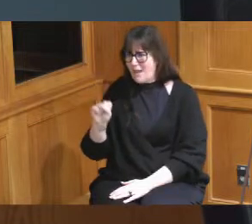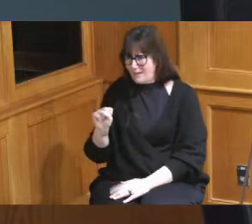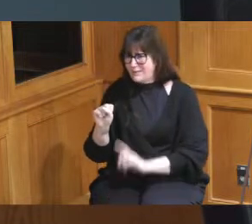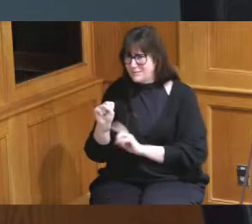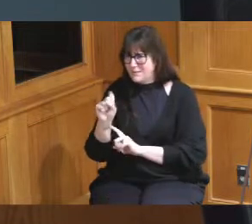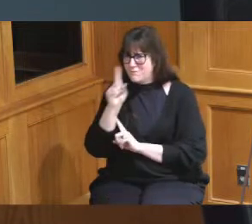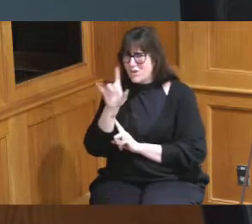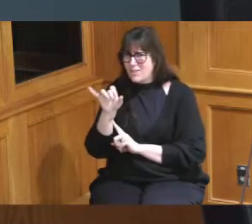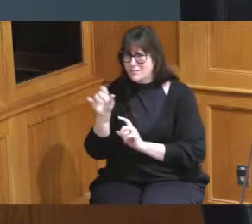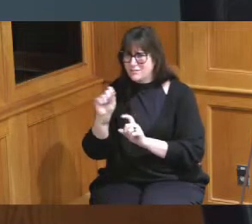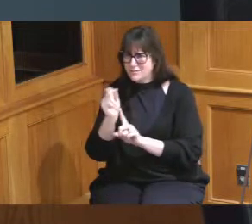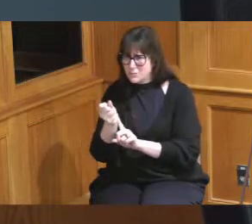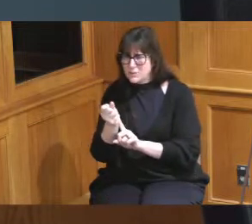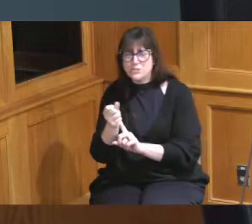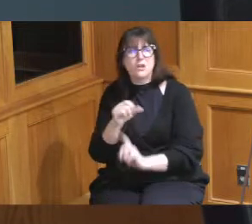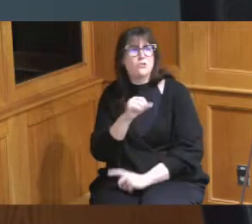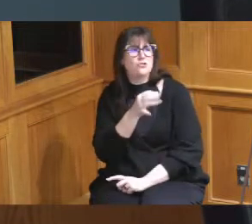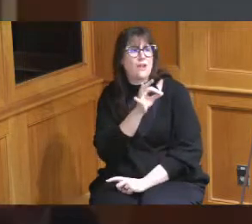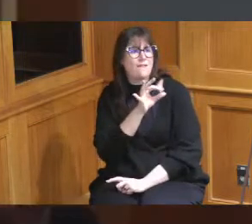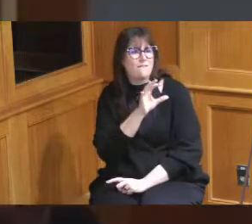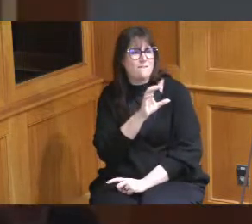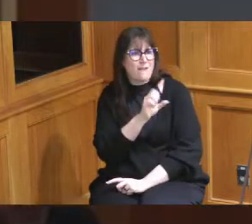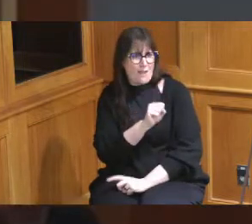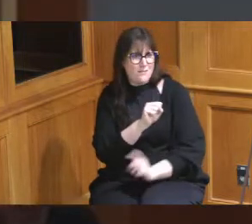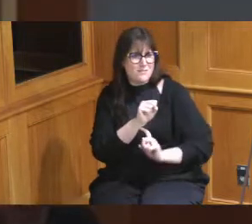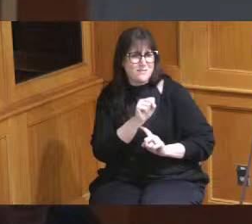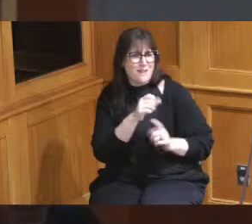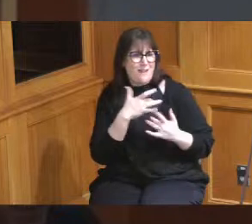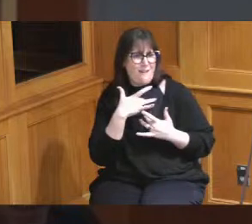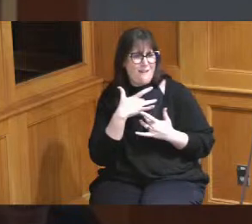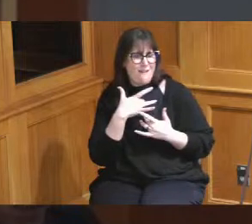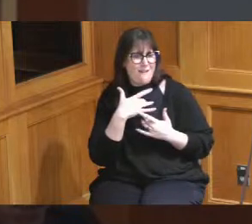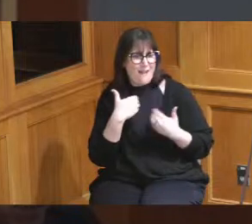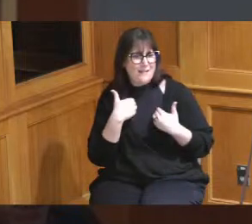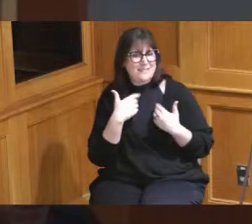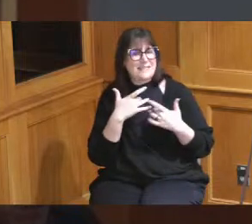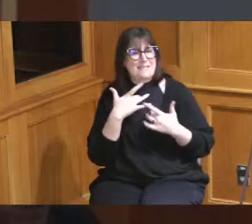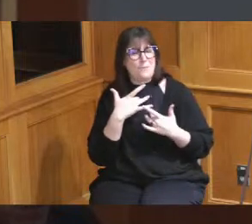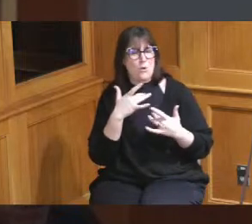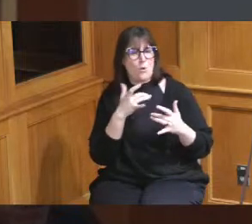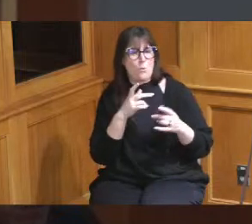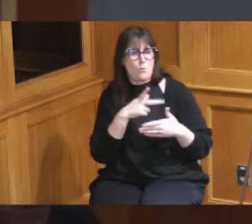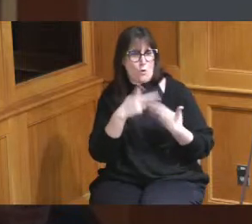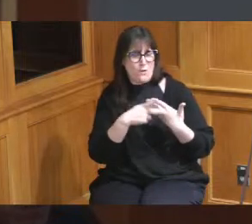so JFS obviously has their usual programs that people may or may not know about that they can